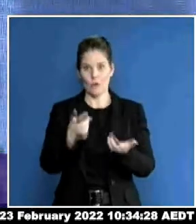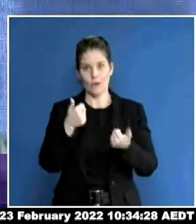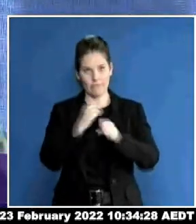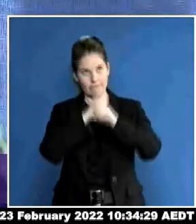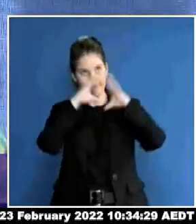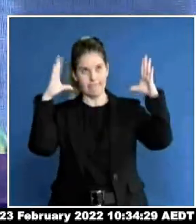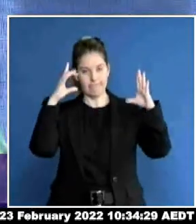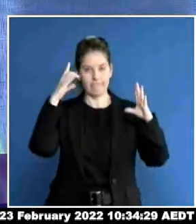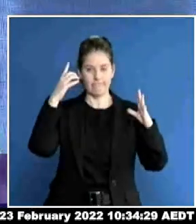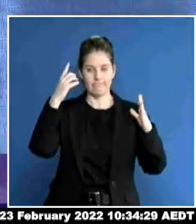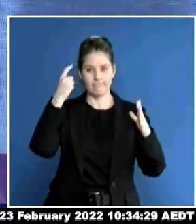become a DES participant.